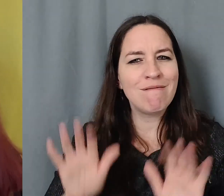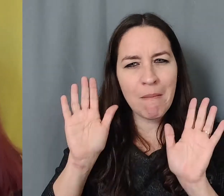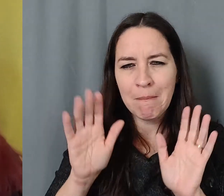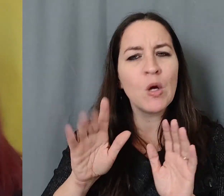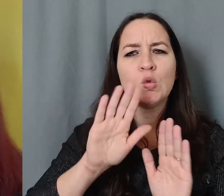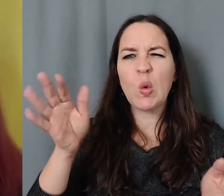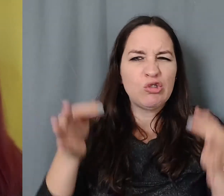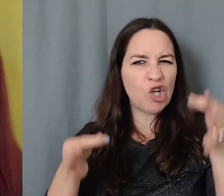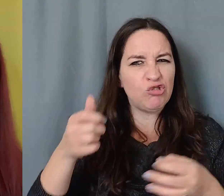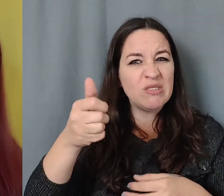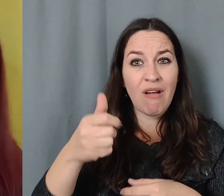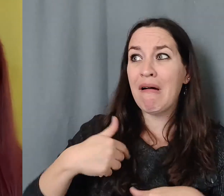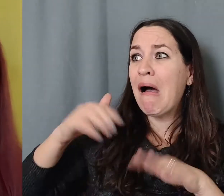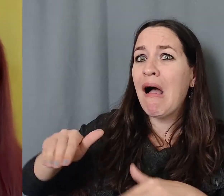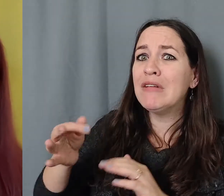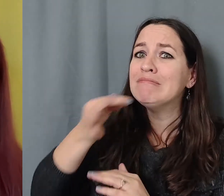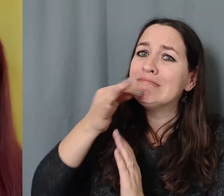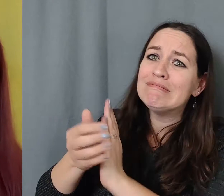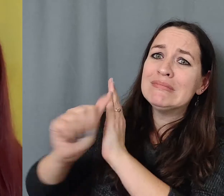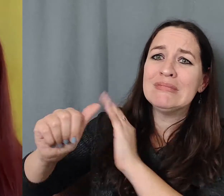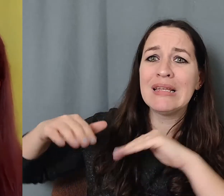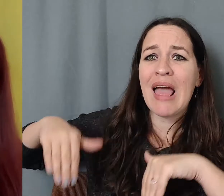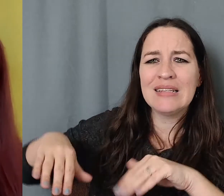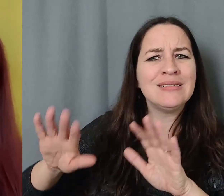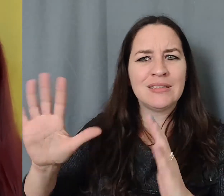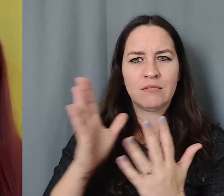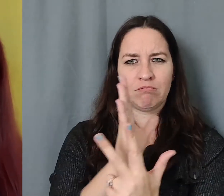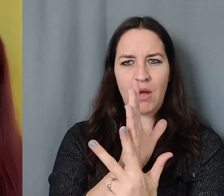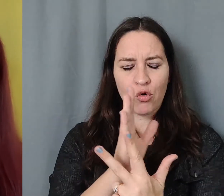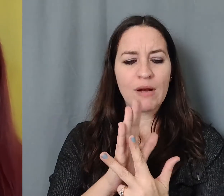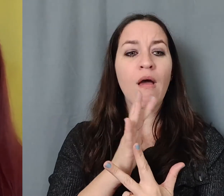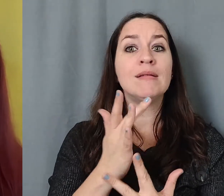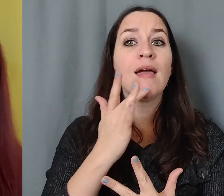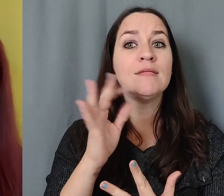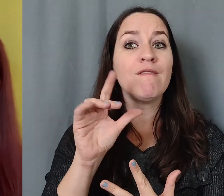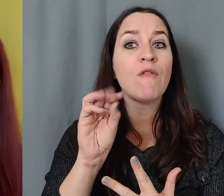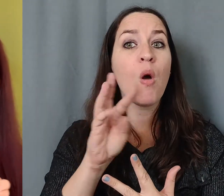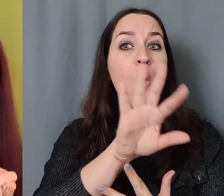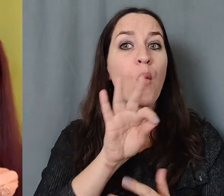anymore." Then you're missing it. You're not being where you are. If you're at these moderate stages of growth and you taste a little bit of that